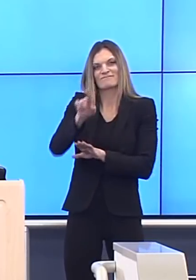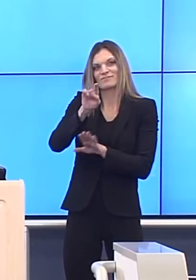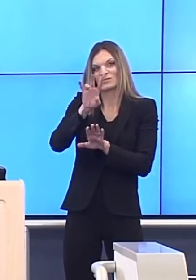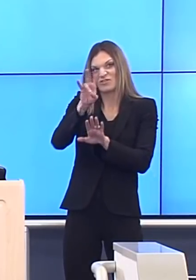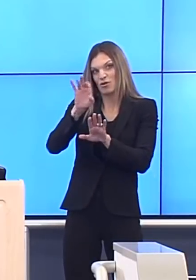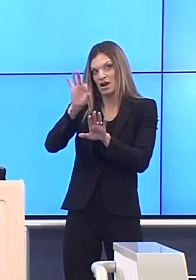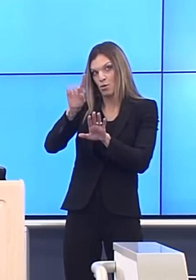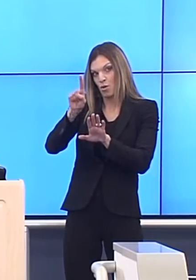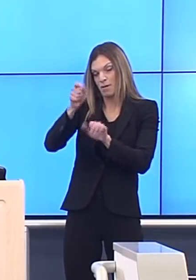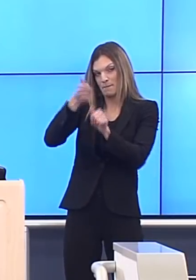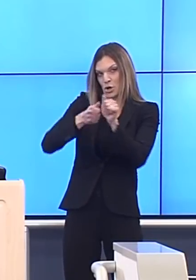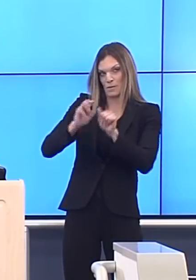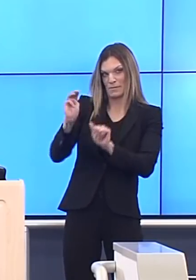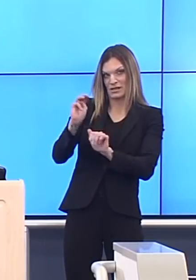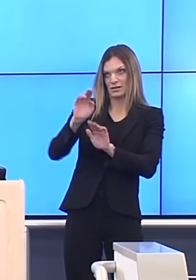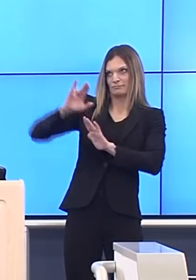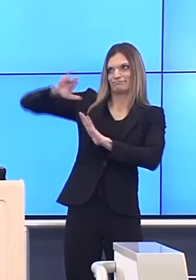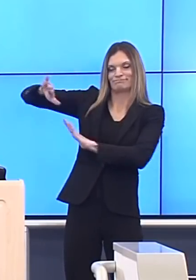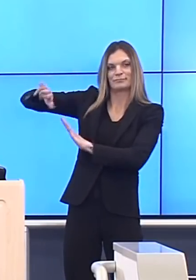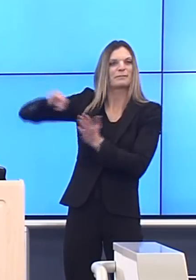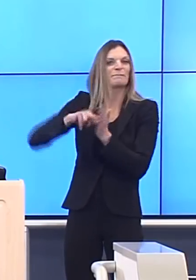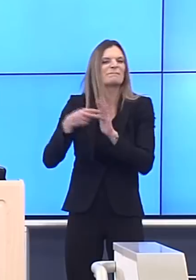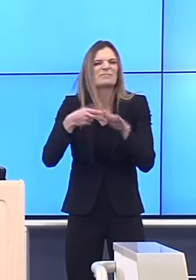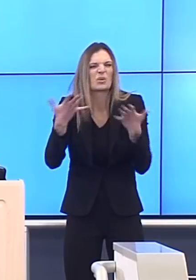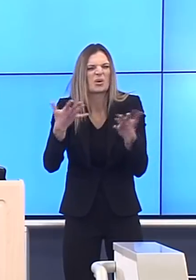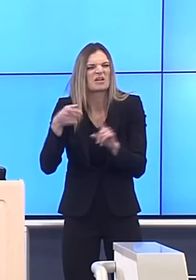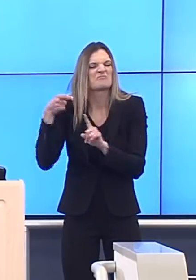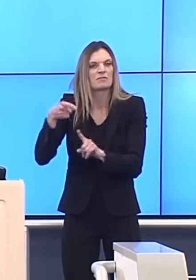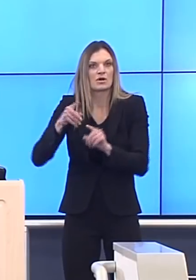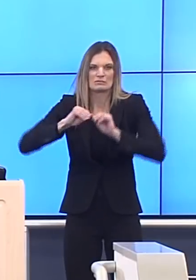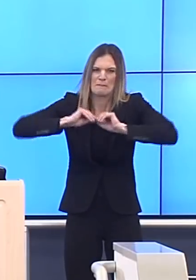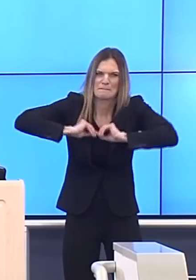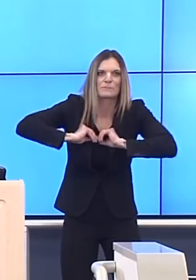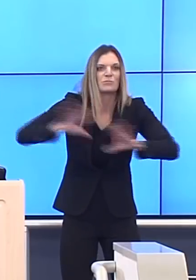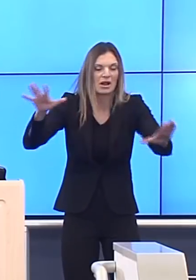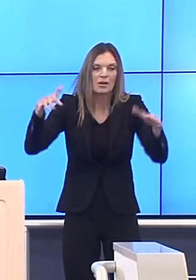15%. CASE RATES RANGE BETWEEN HER AND 49 CASES PER MILLION IN THE TRAVERSE CITY REGION TO